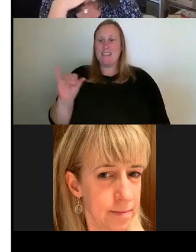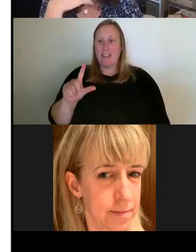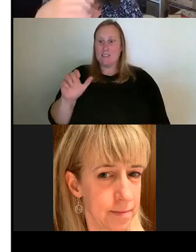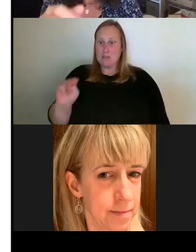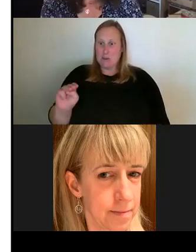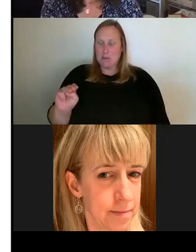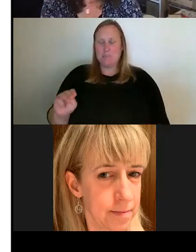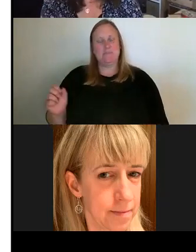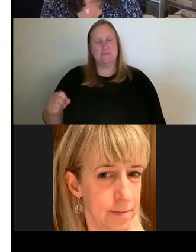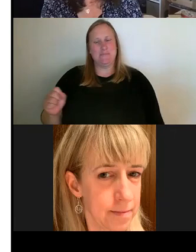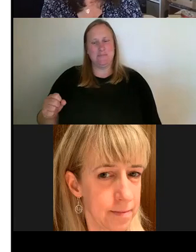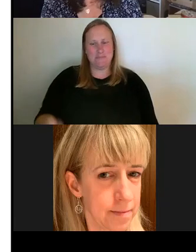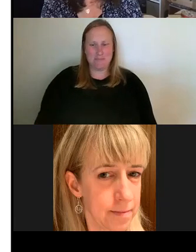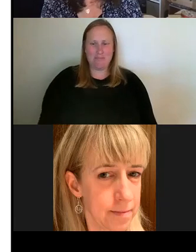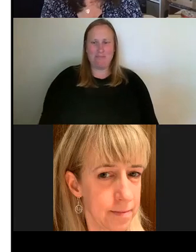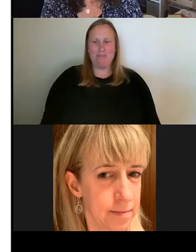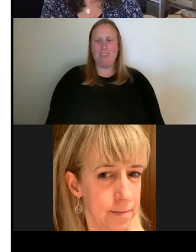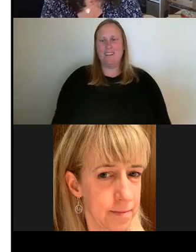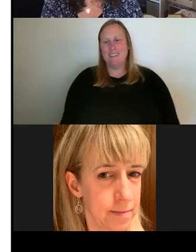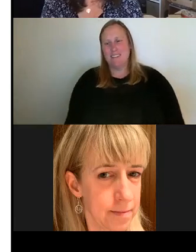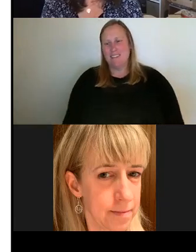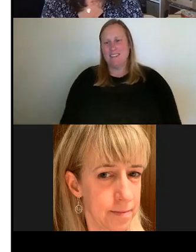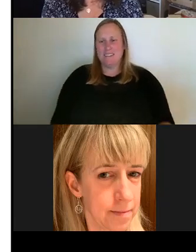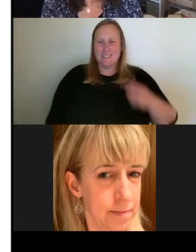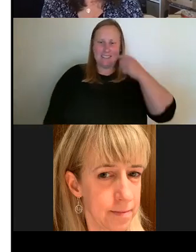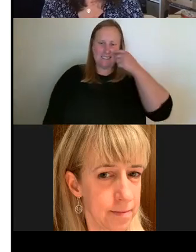Jennie Delisi: Yeah. This is out of a conversation that Glenda